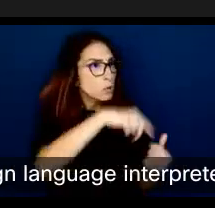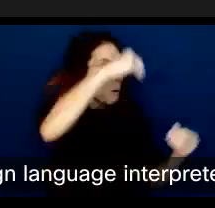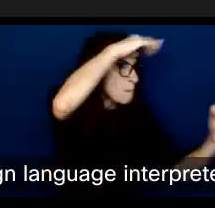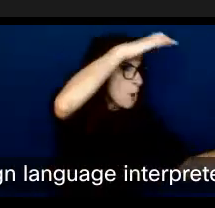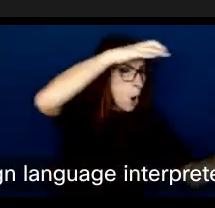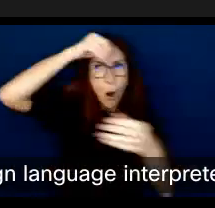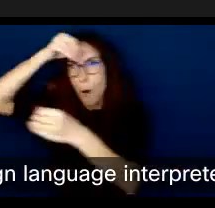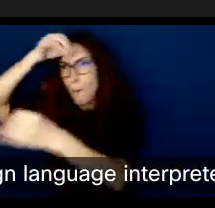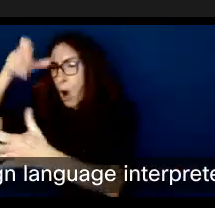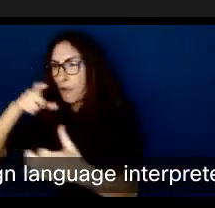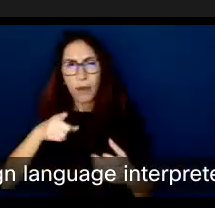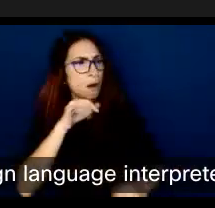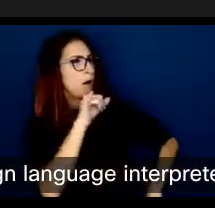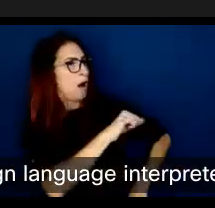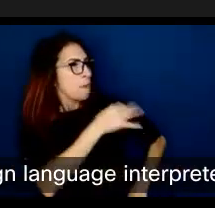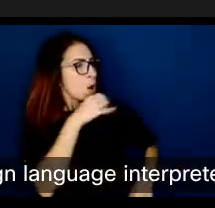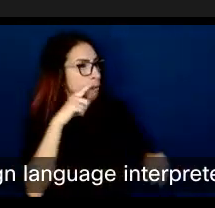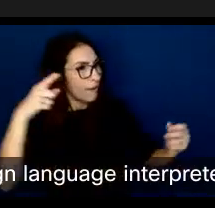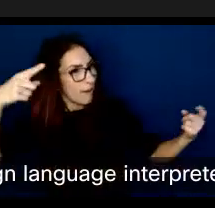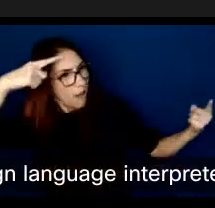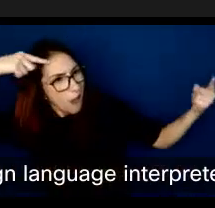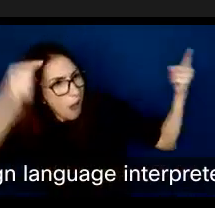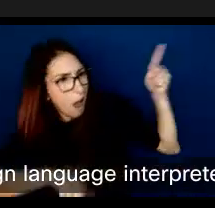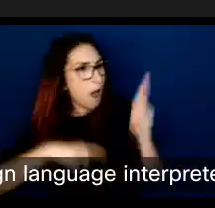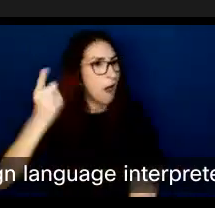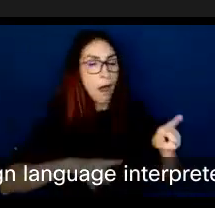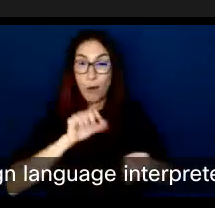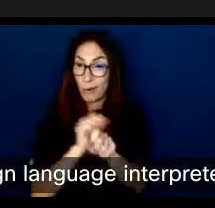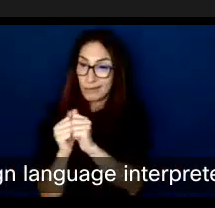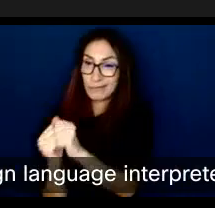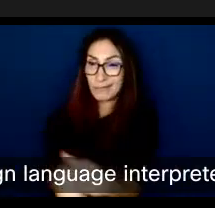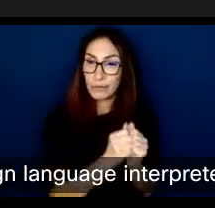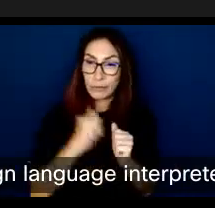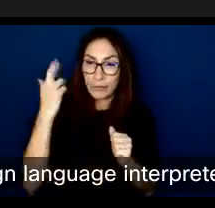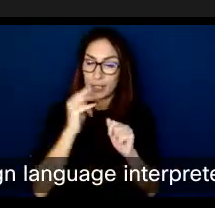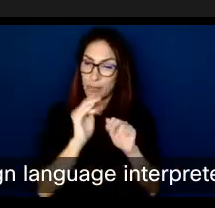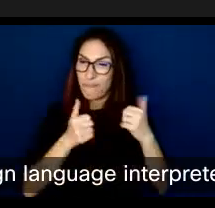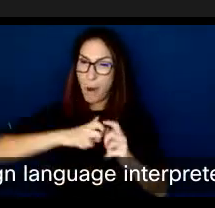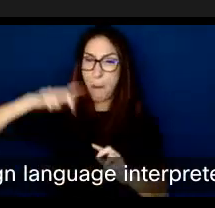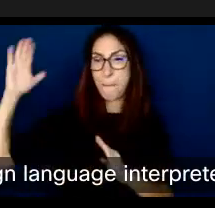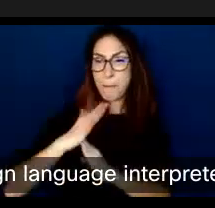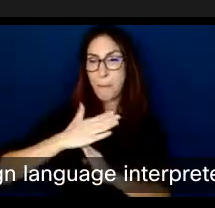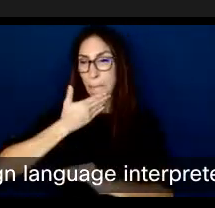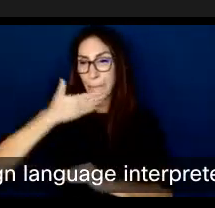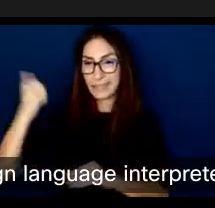really collaborate with each other in making sure that we're providing the best care and support to the community.